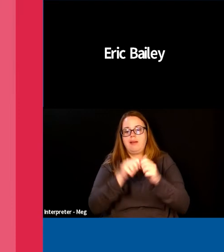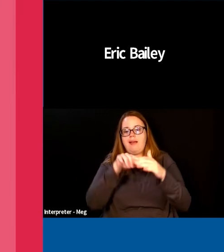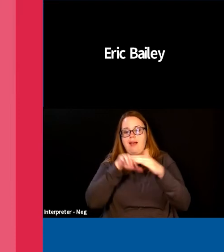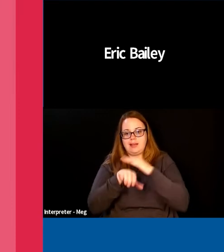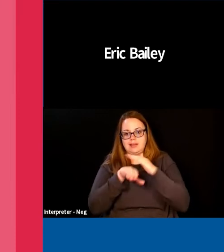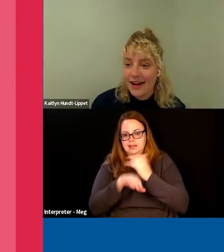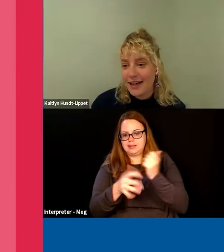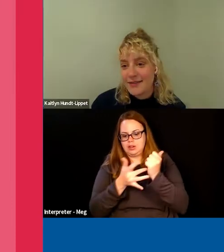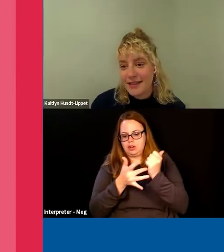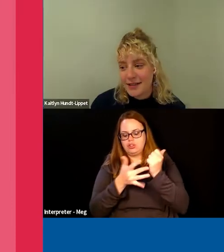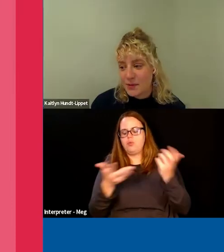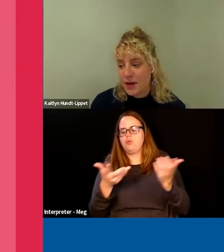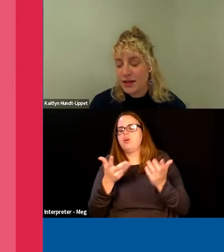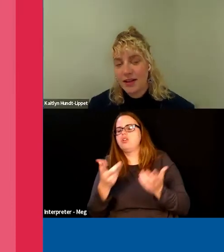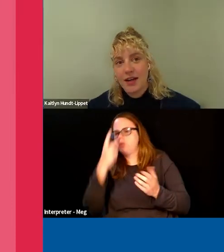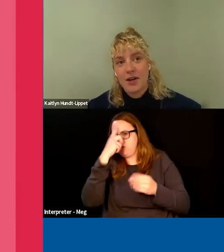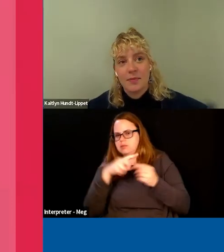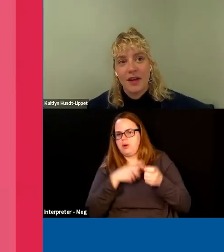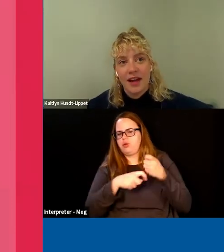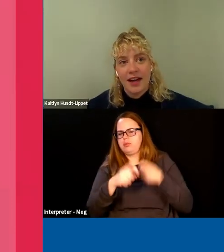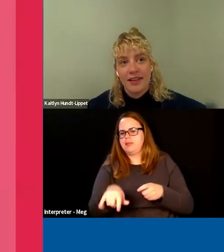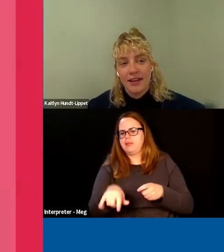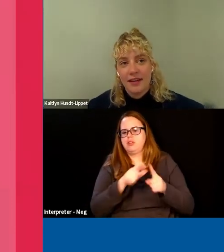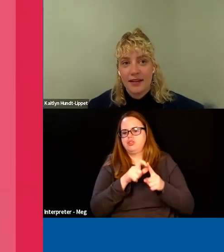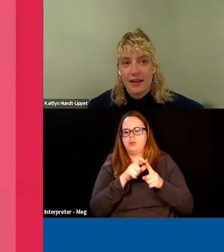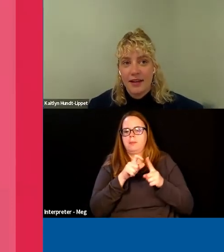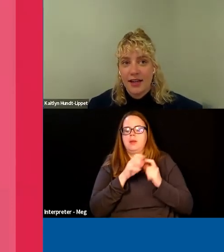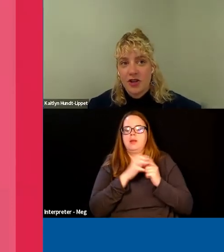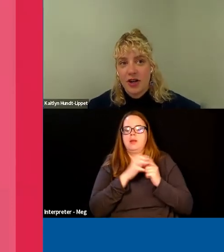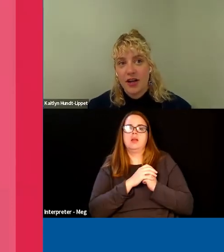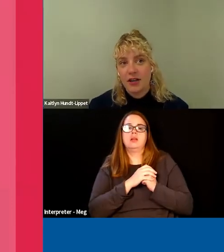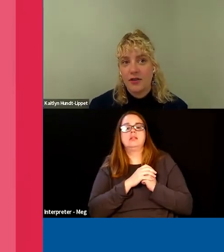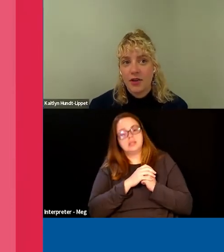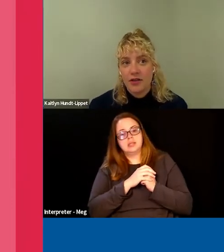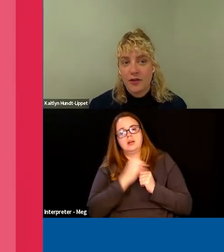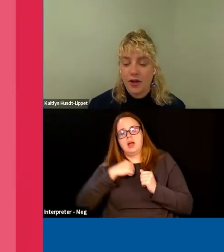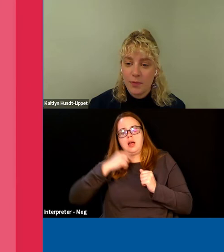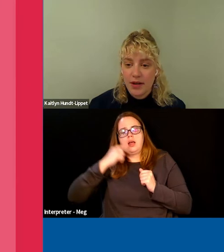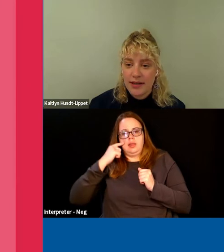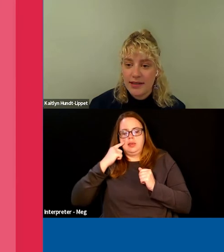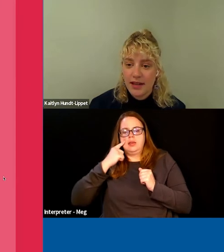Hmm, yeah, I've seen that as well. I think the nature of different communities